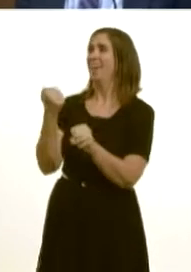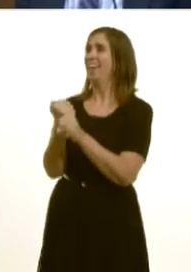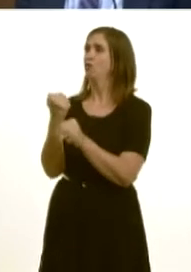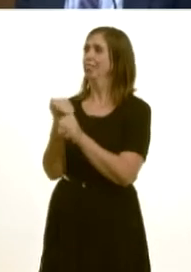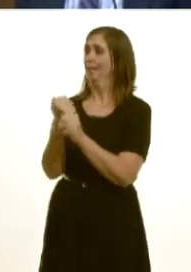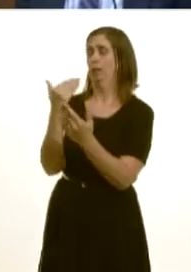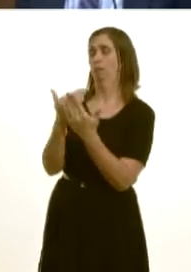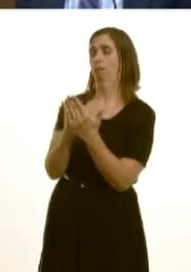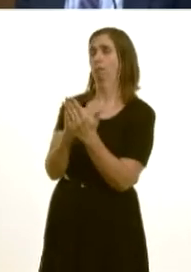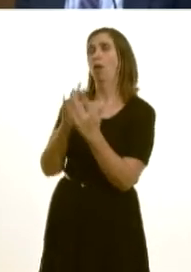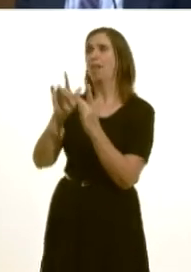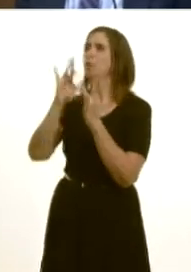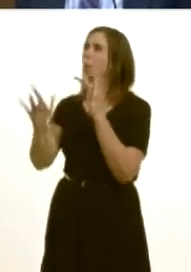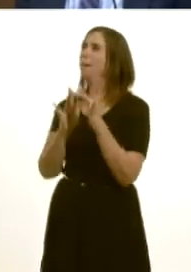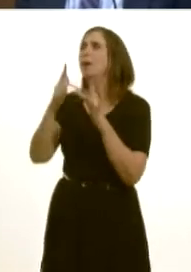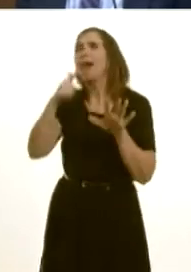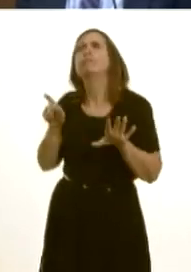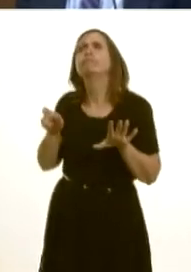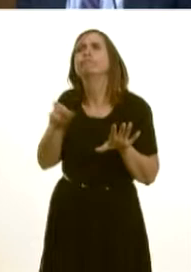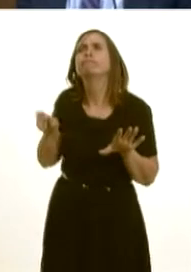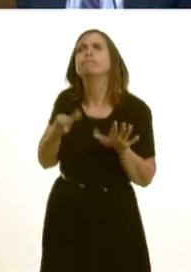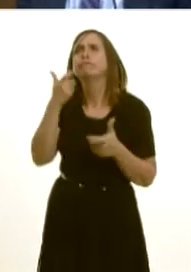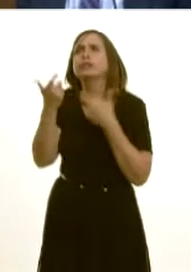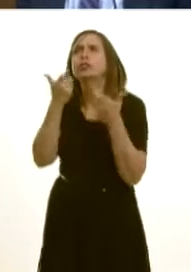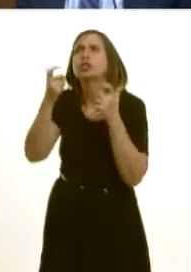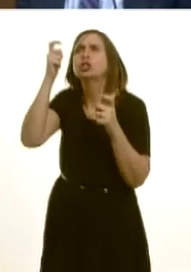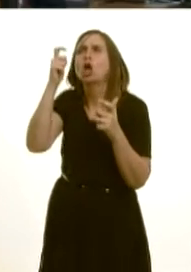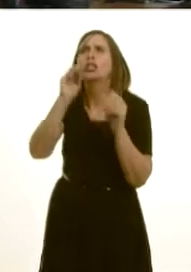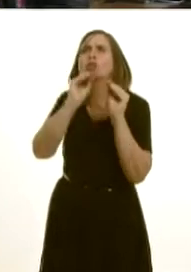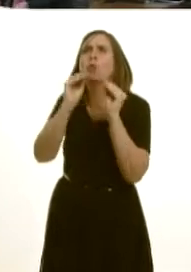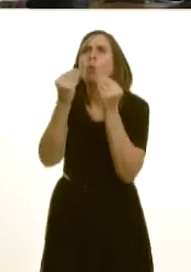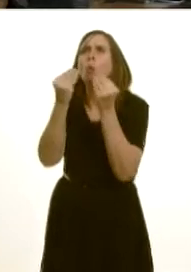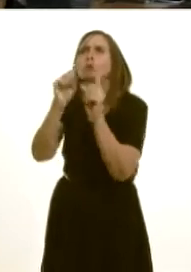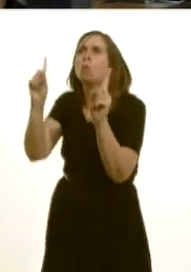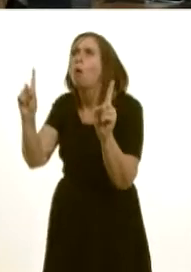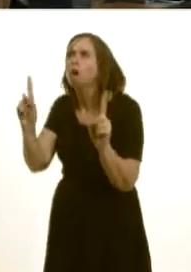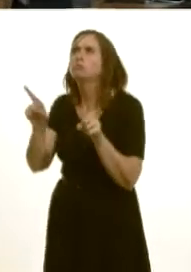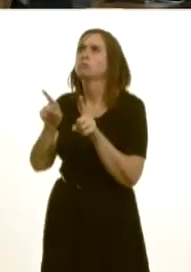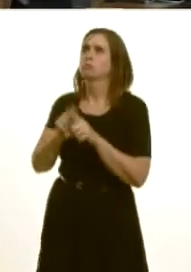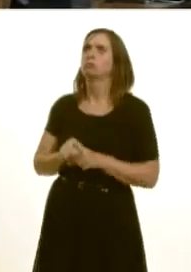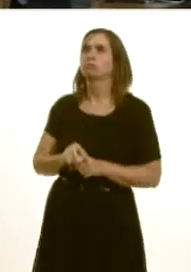a web-based searchable prospectus and application process. David Rees: Thank you for that answer, First Minister. I am sure that you agree with me